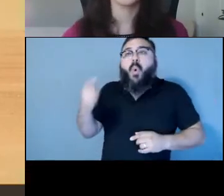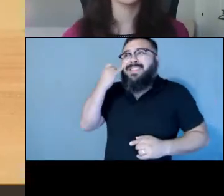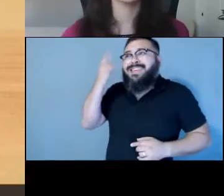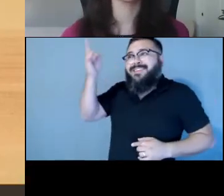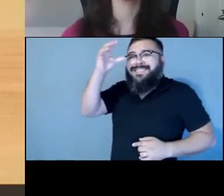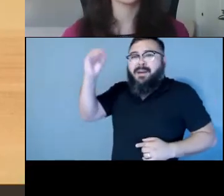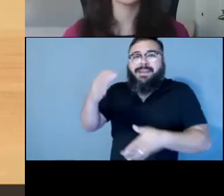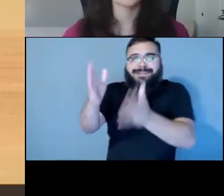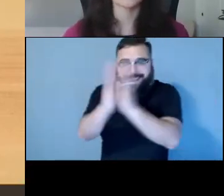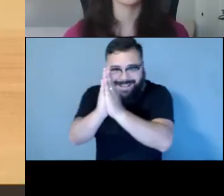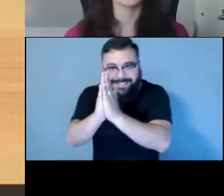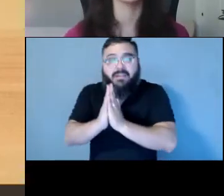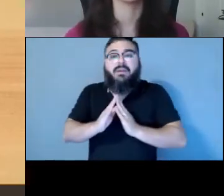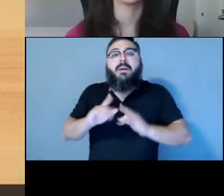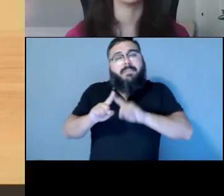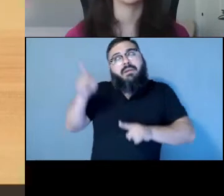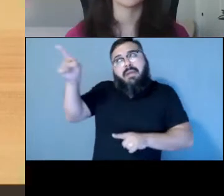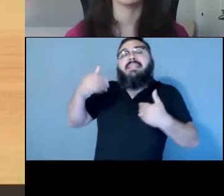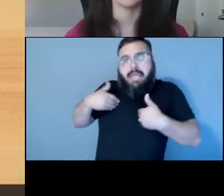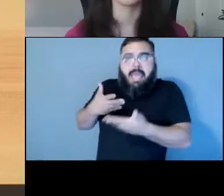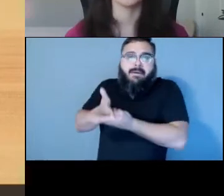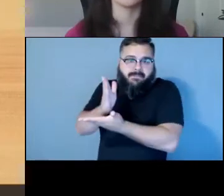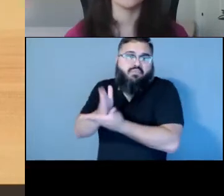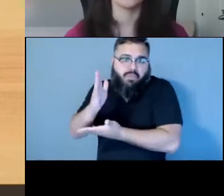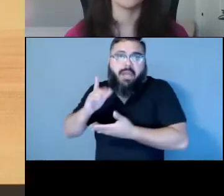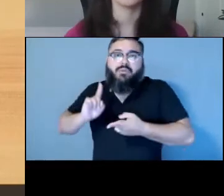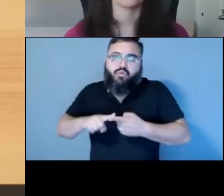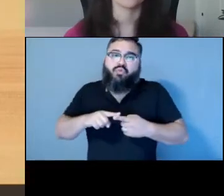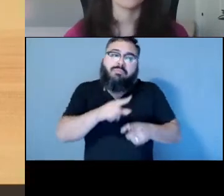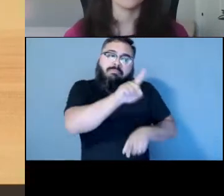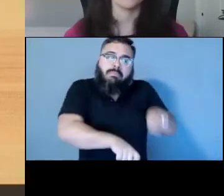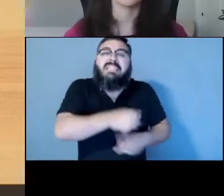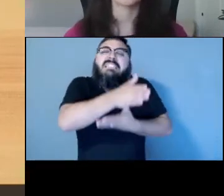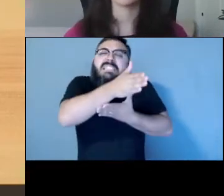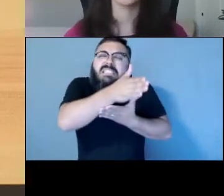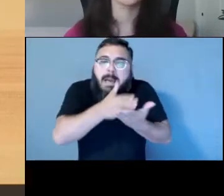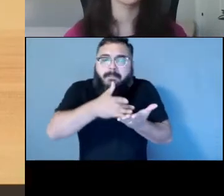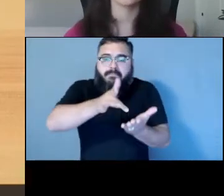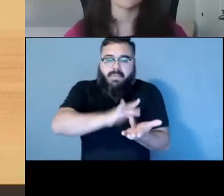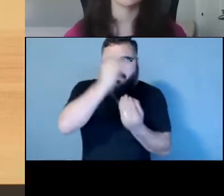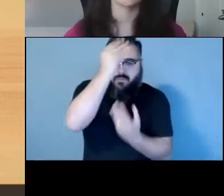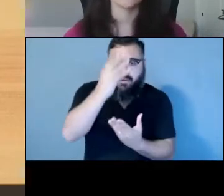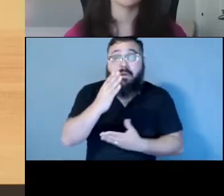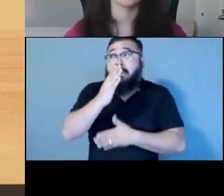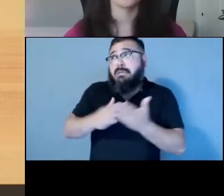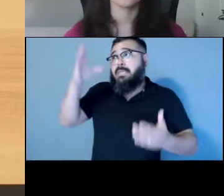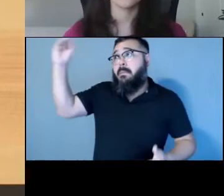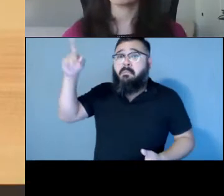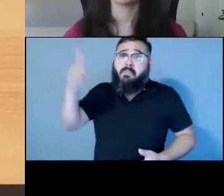but the employer does have the right to receive some medical information. Some employers don't ask for medical support,